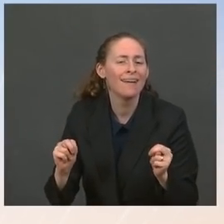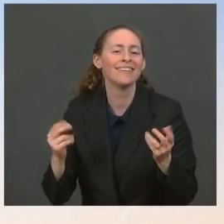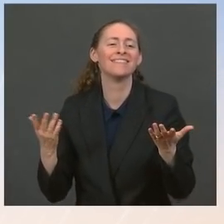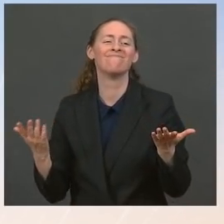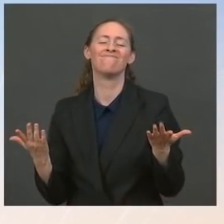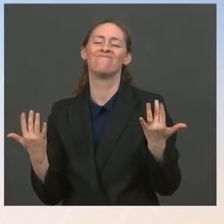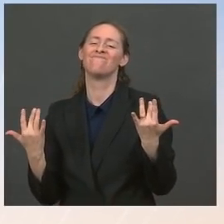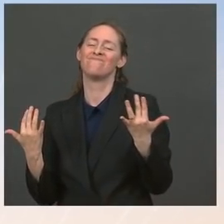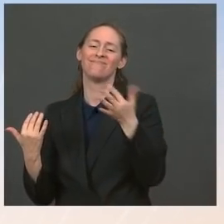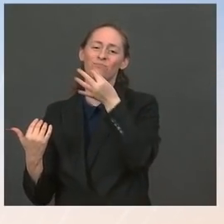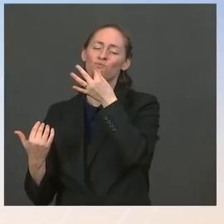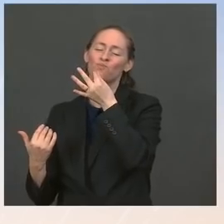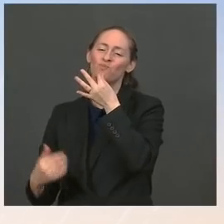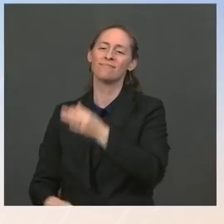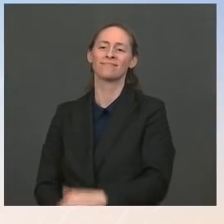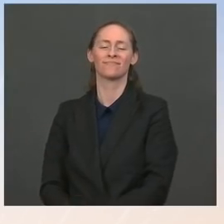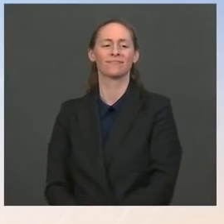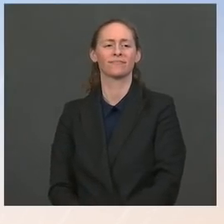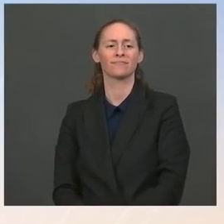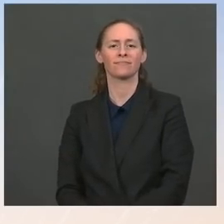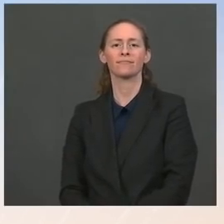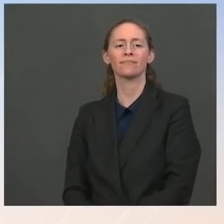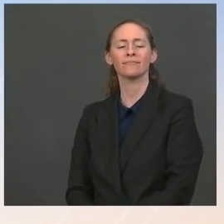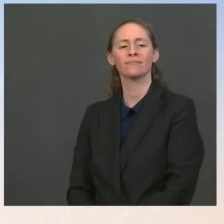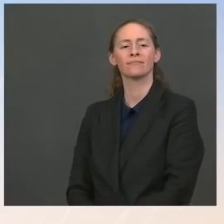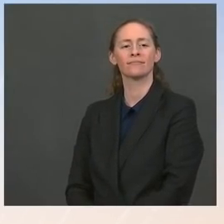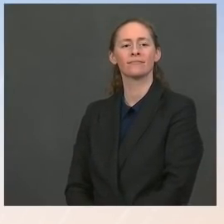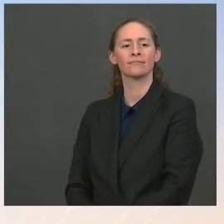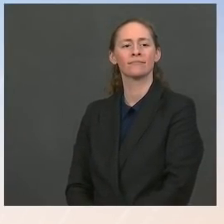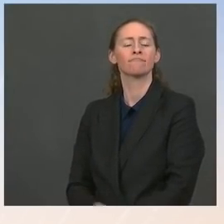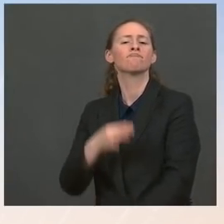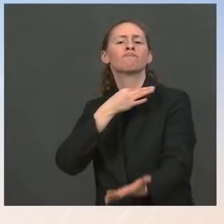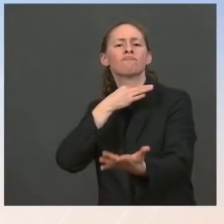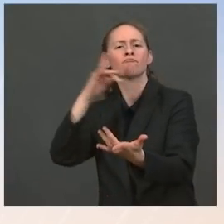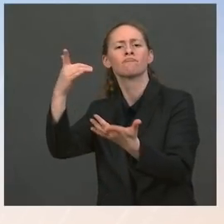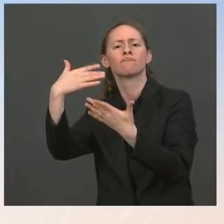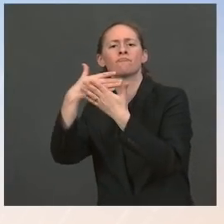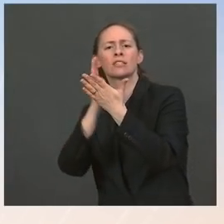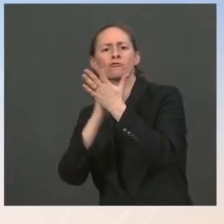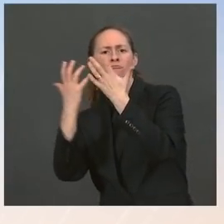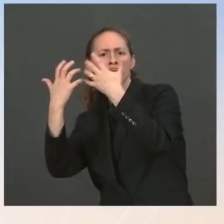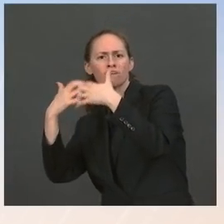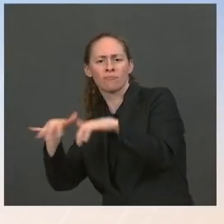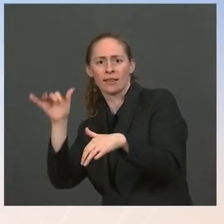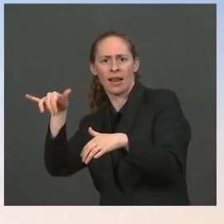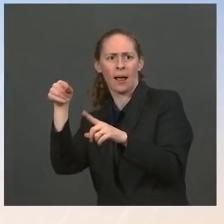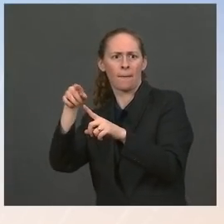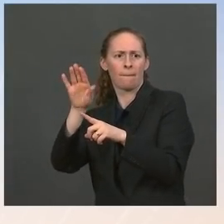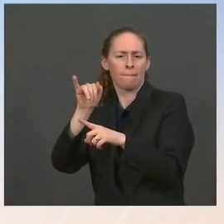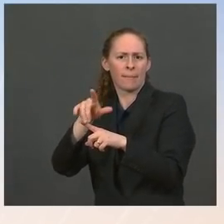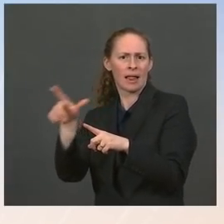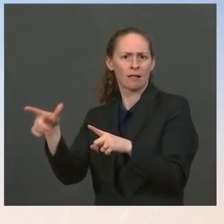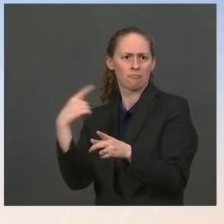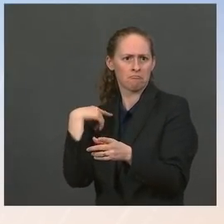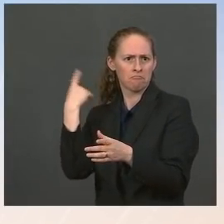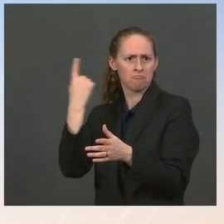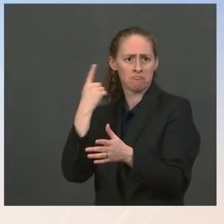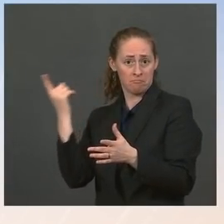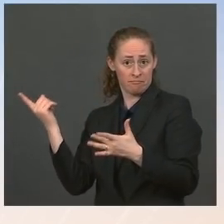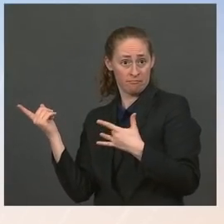The Press: And then, turning to reconciliation, does President Biden believe Congress should wait for a CBO score to vote on it, or not?